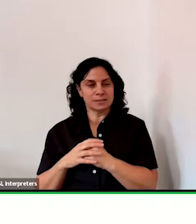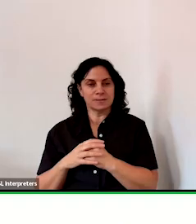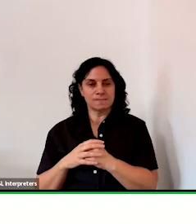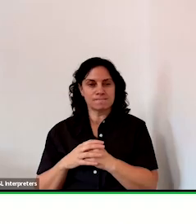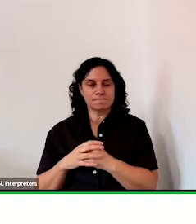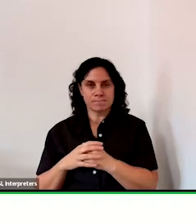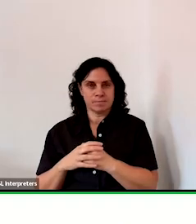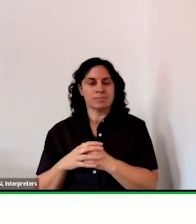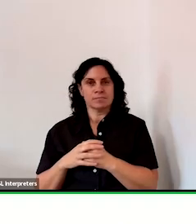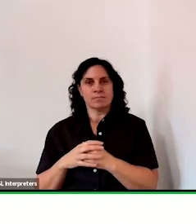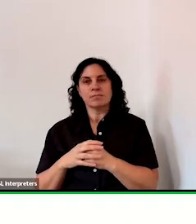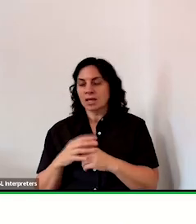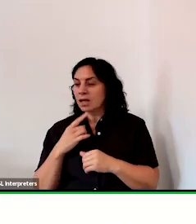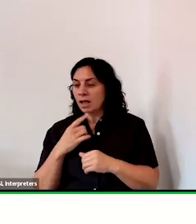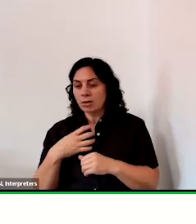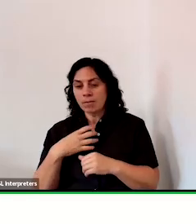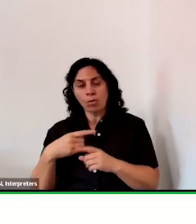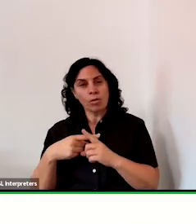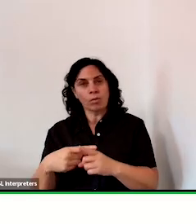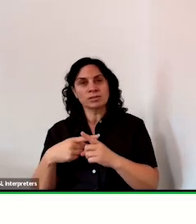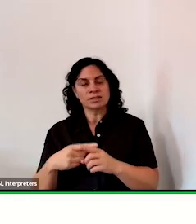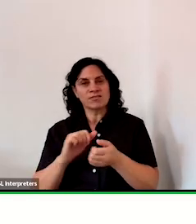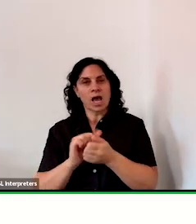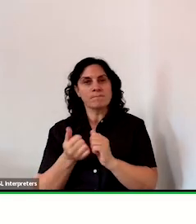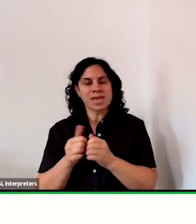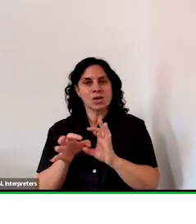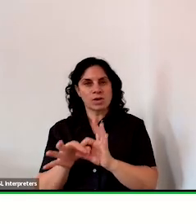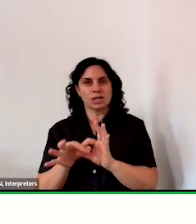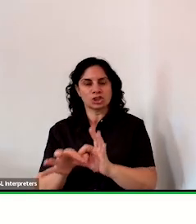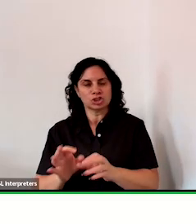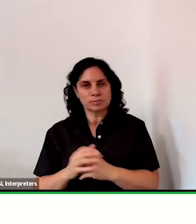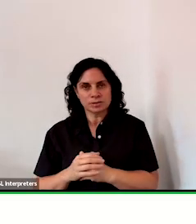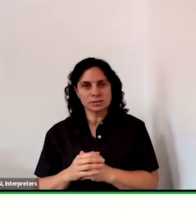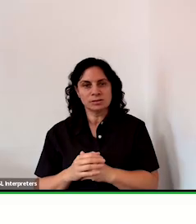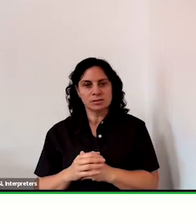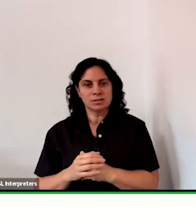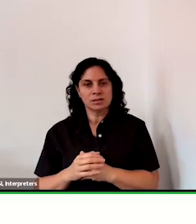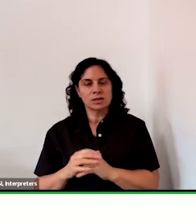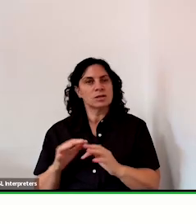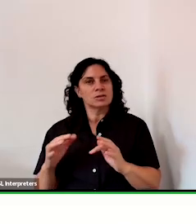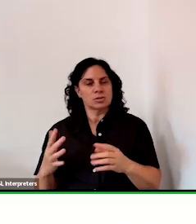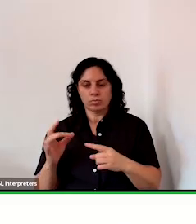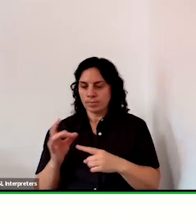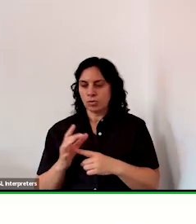Reported more positive peer relationships. So what this kind of highlights is that the importance of looking at multiple areas of well-being